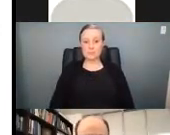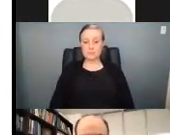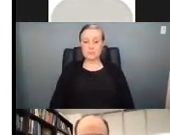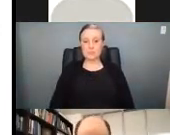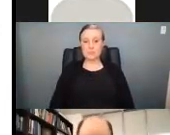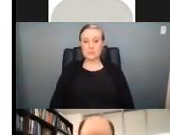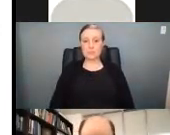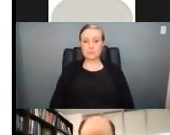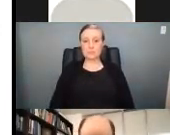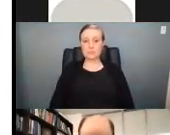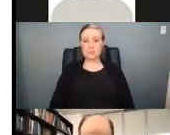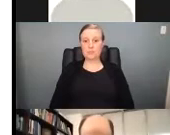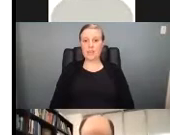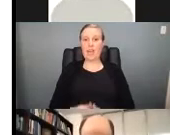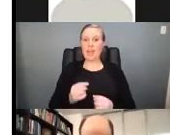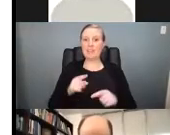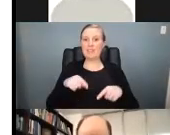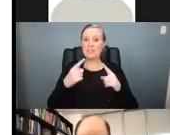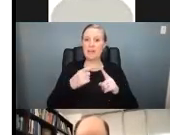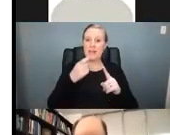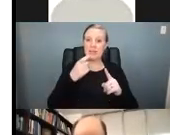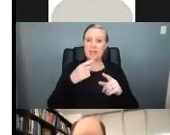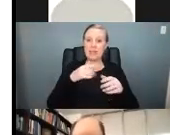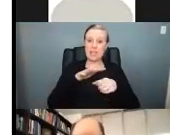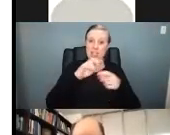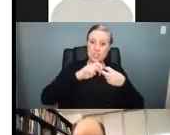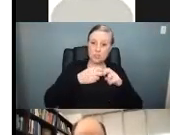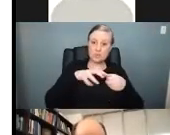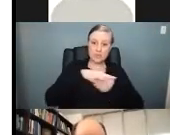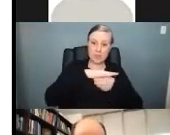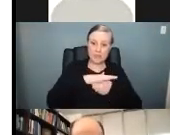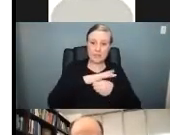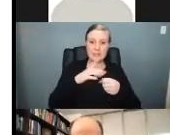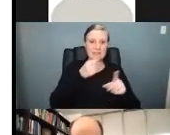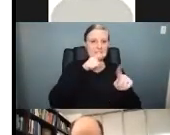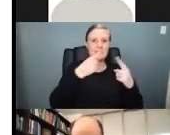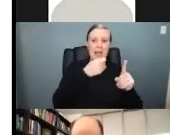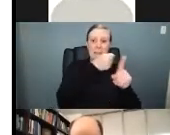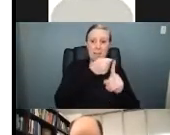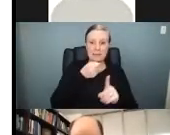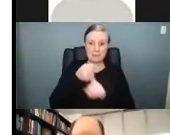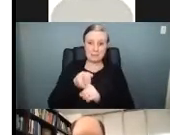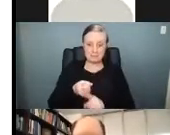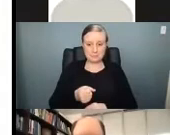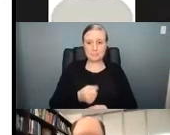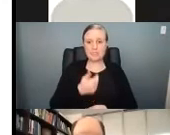in different ways. So that when we look at that the 65 plus group and the 75 plus group,